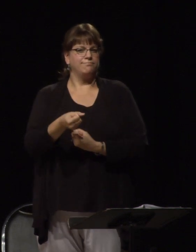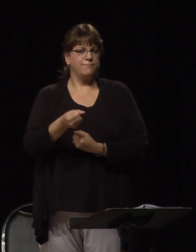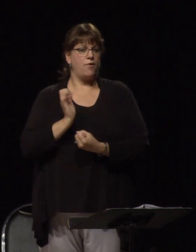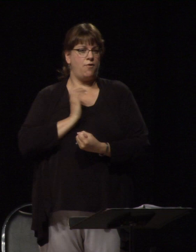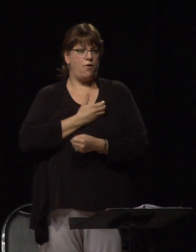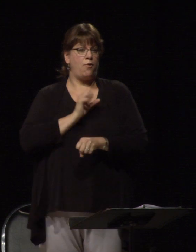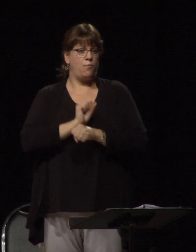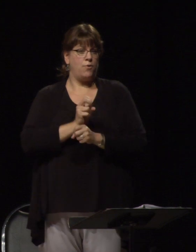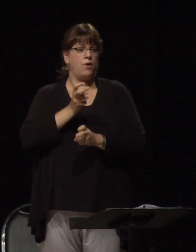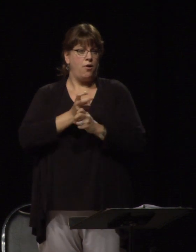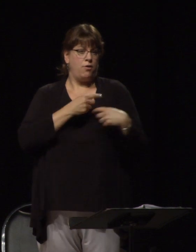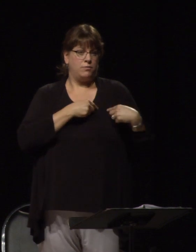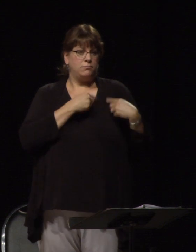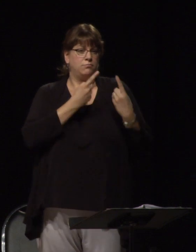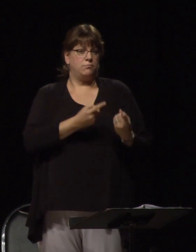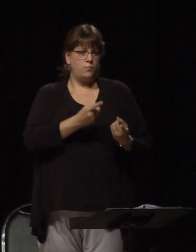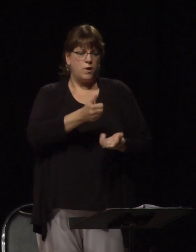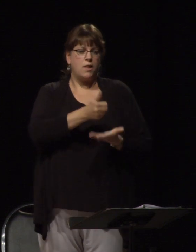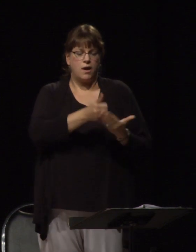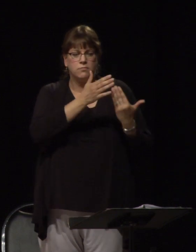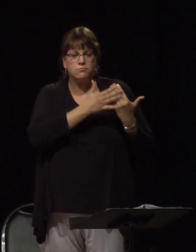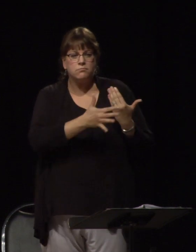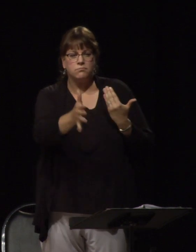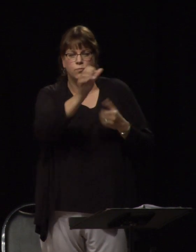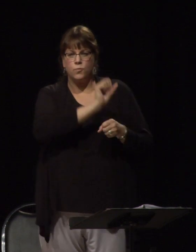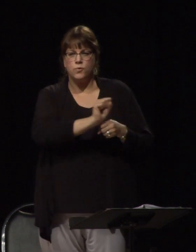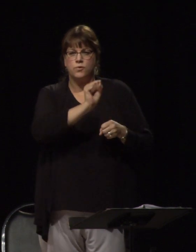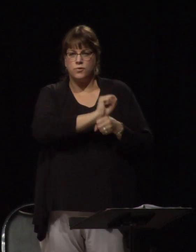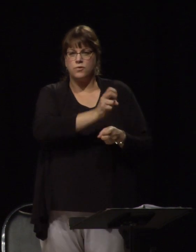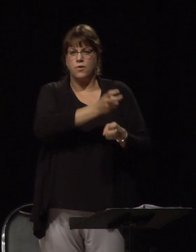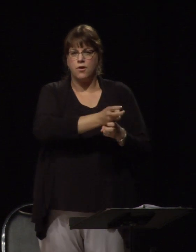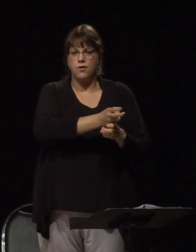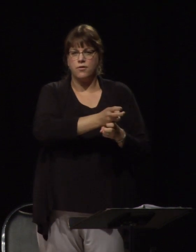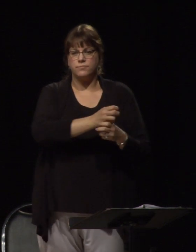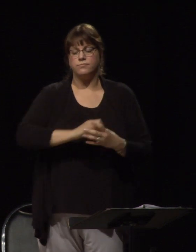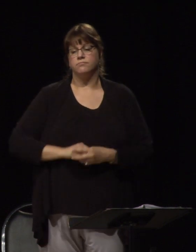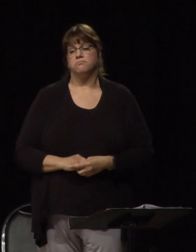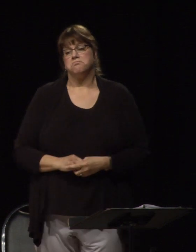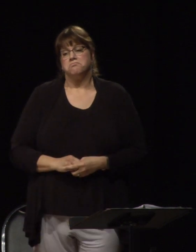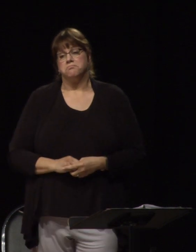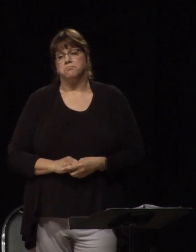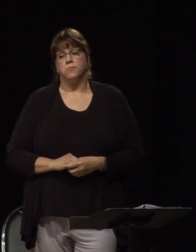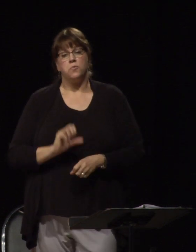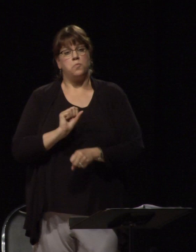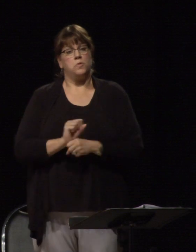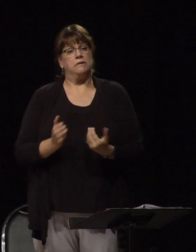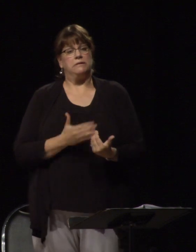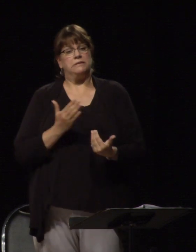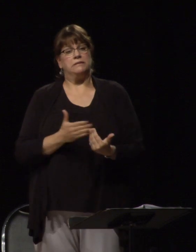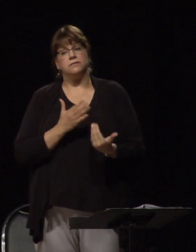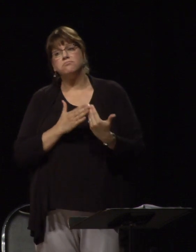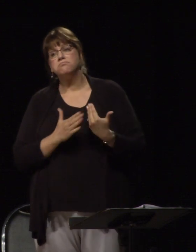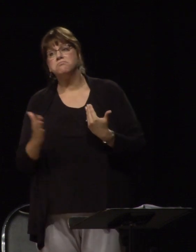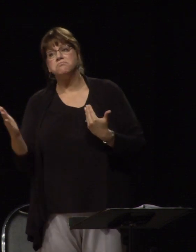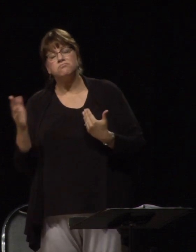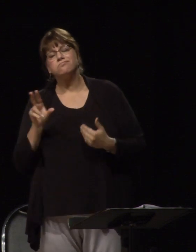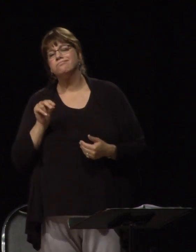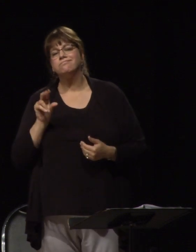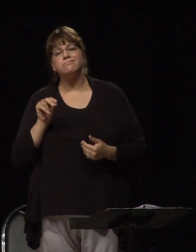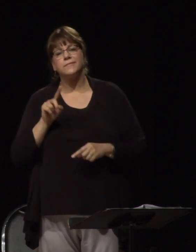FORWARD IN THE YEARS AHEAD. I CANNOT PROMISE YOU THAT THE HARD WORK IS OVER, BUT I CAN PROMISE YOU THAT IT WILL BE